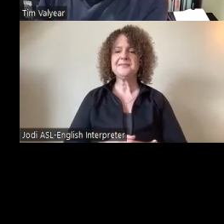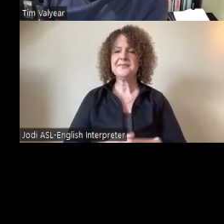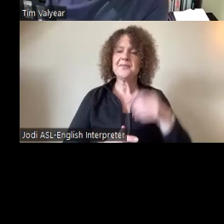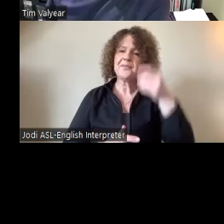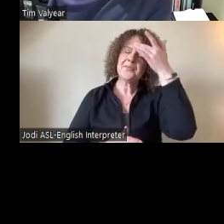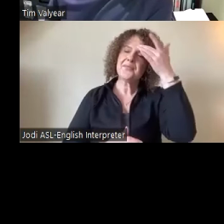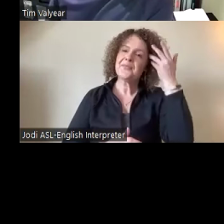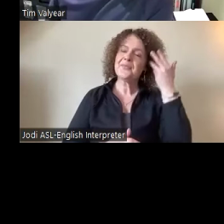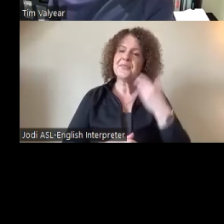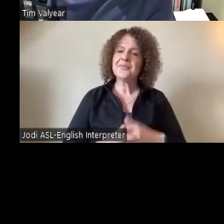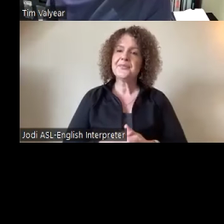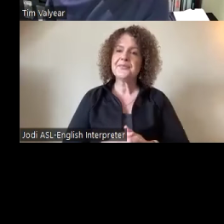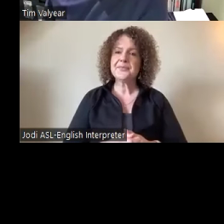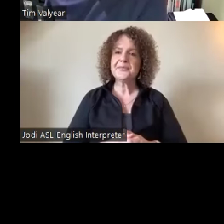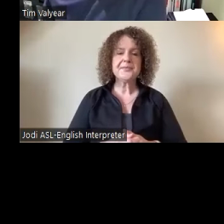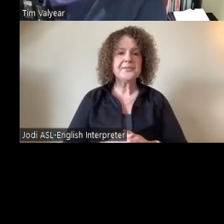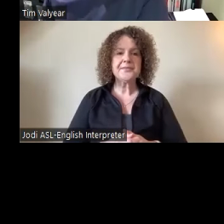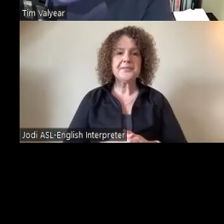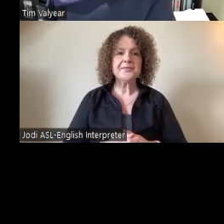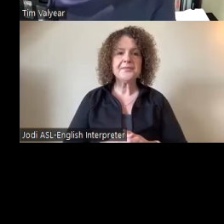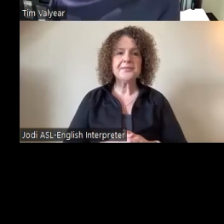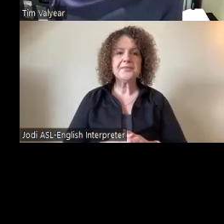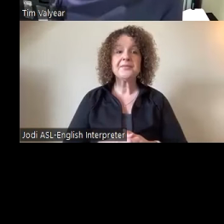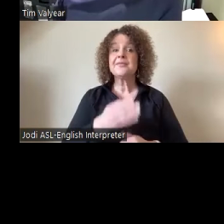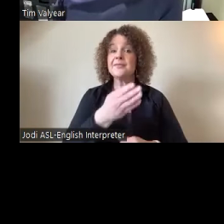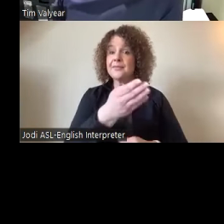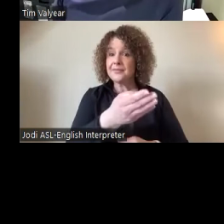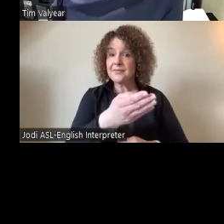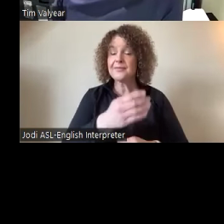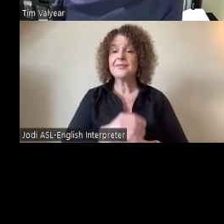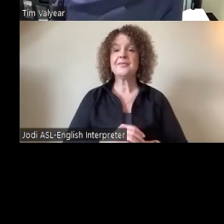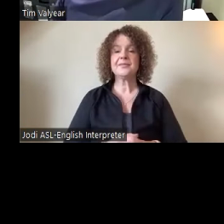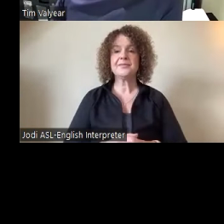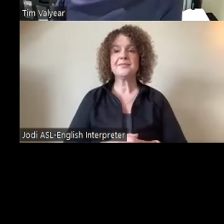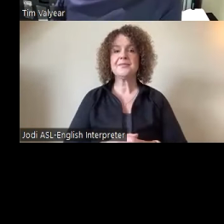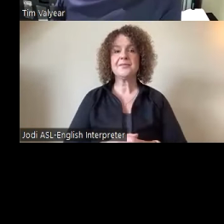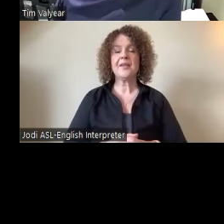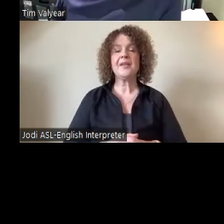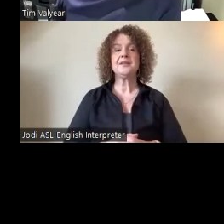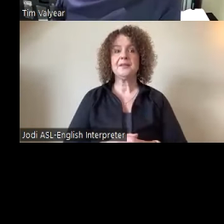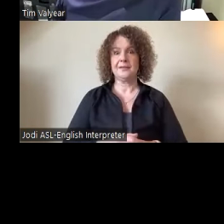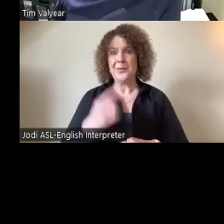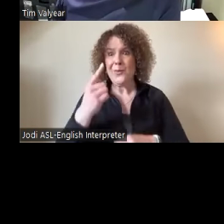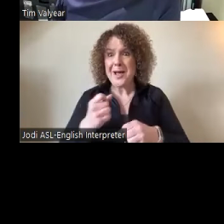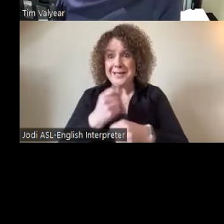plans in place. Next